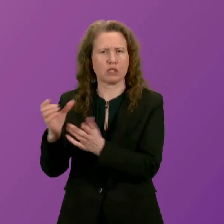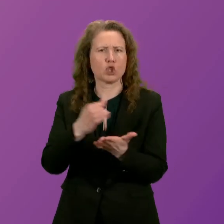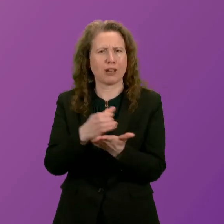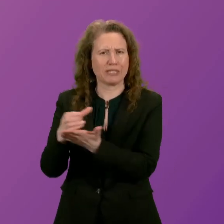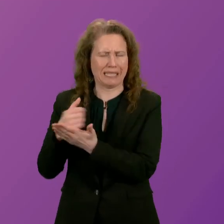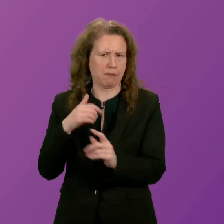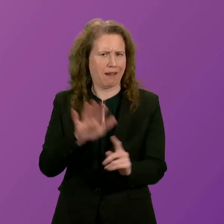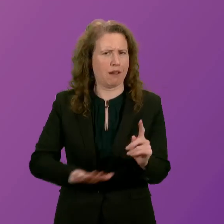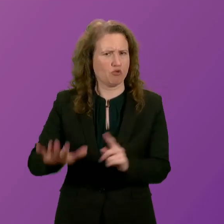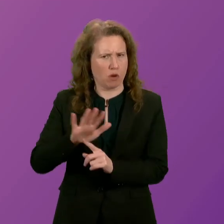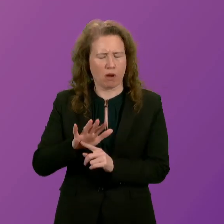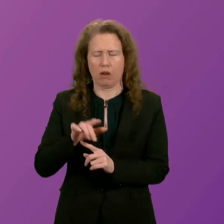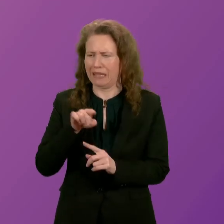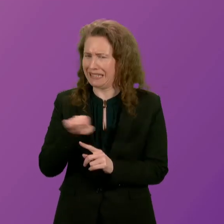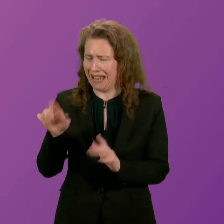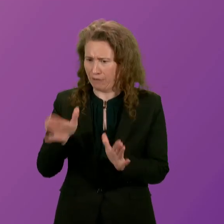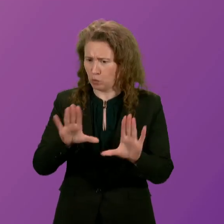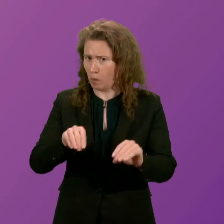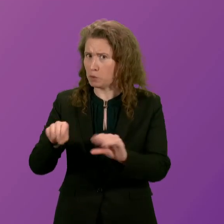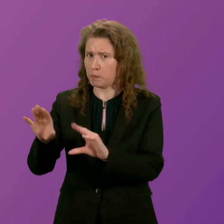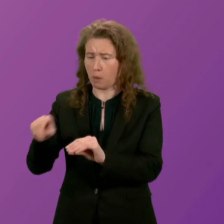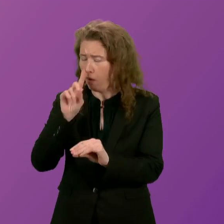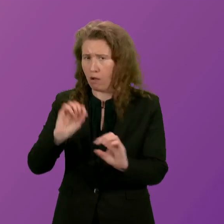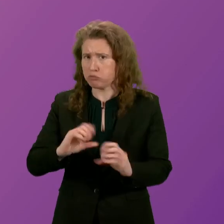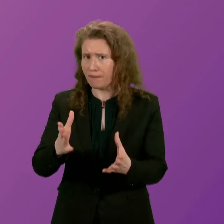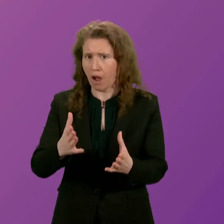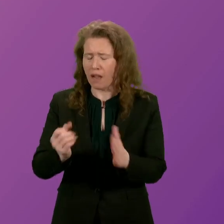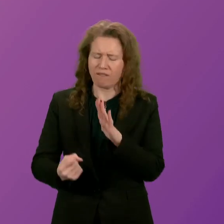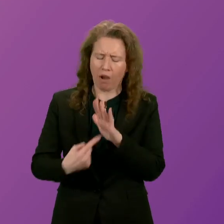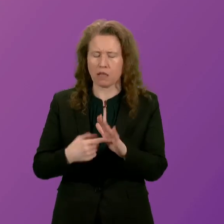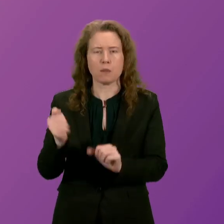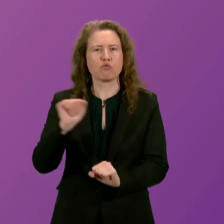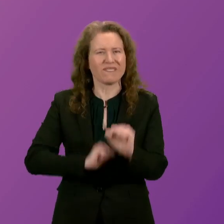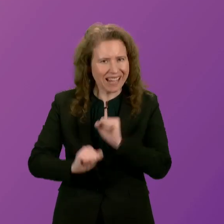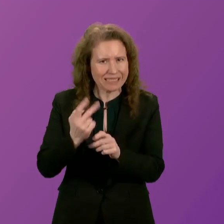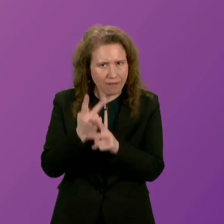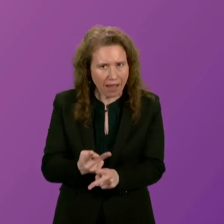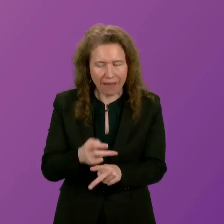my region that will have to cease providing vital preventative care for individuals in the Lothians